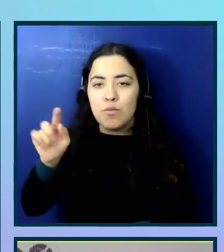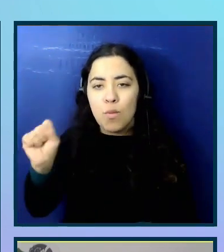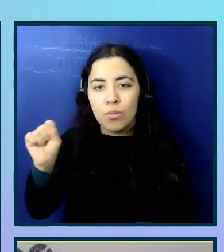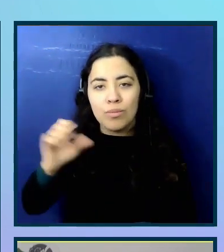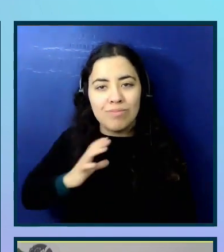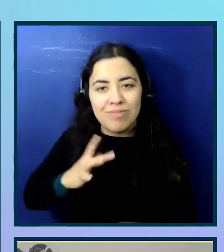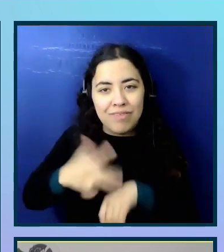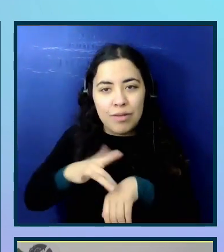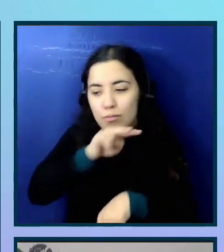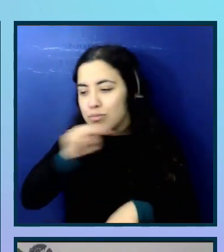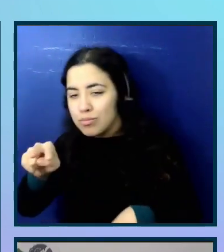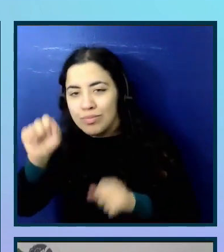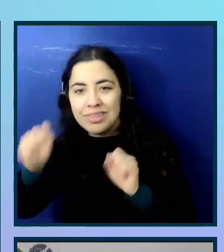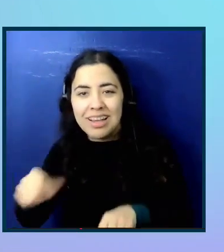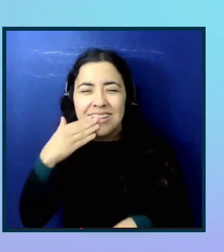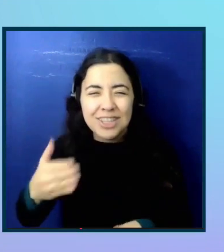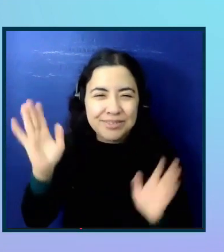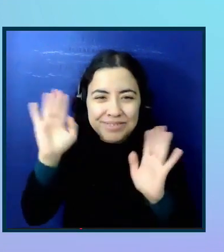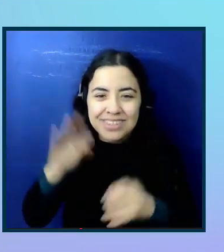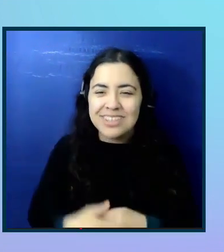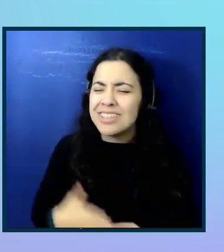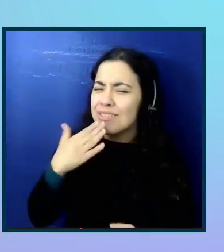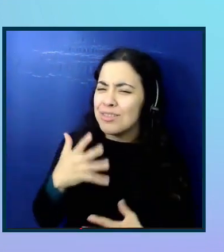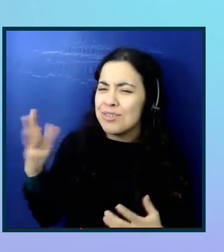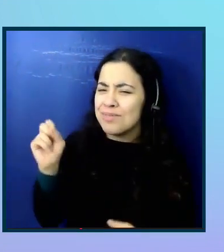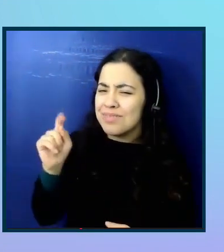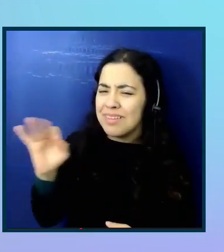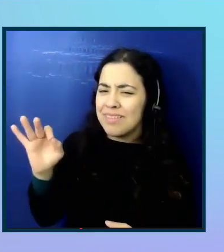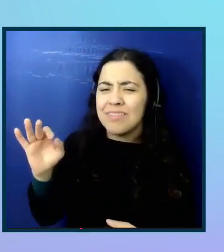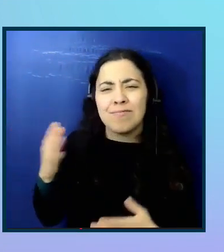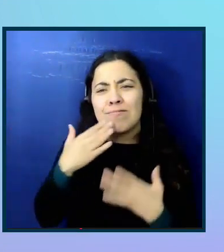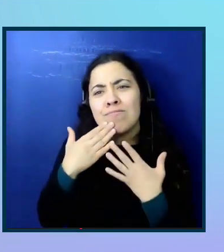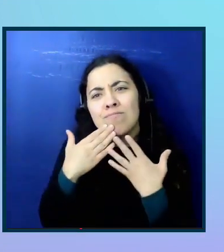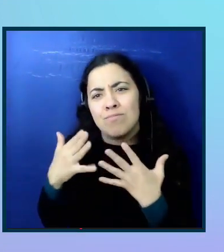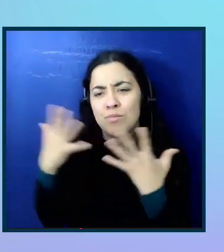Thank you. Thanks so much, Stephanie, fantastic presentation. I really appreciate it.